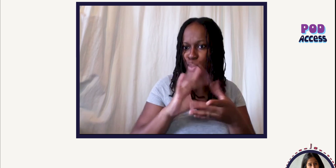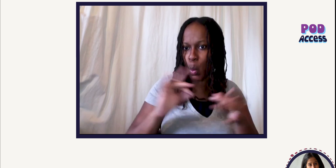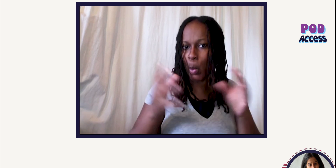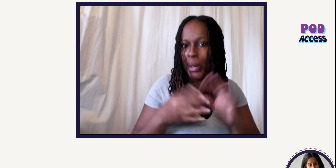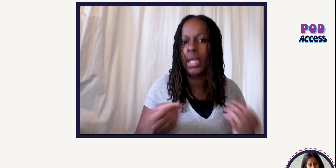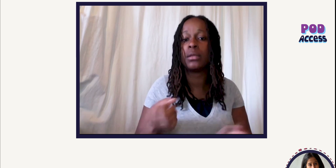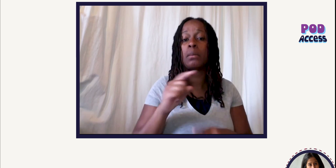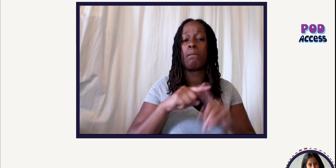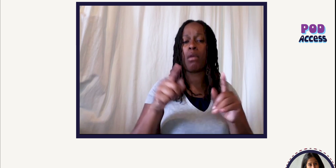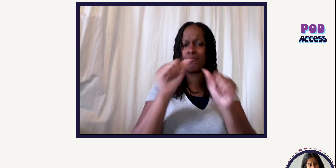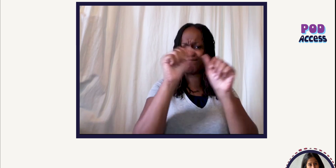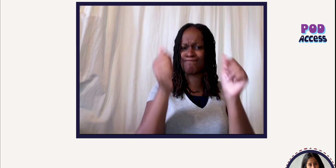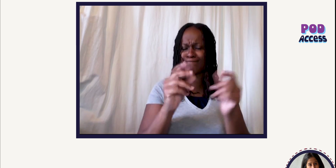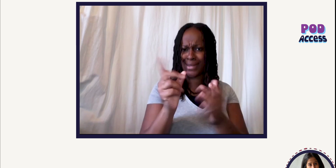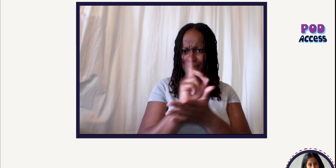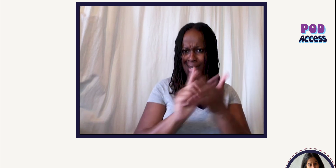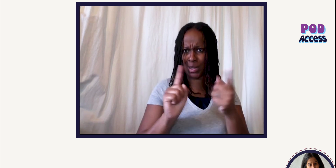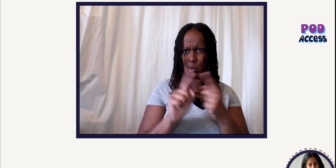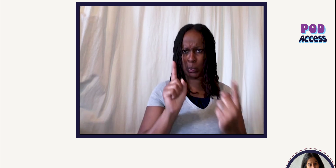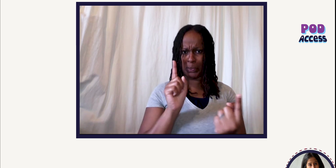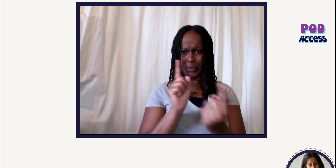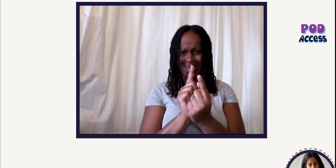audience and to achieve whatever impact it wants to achieve.